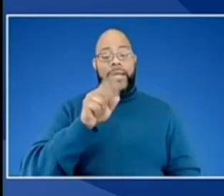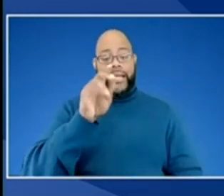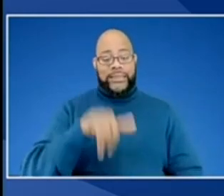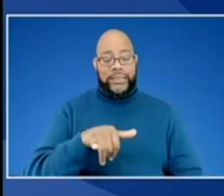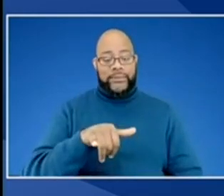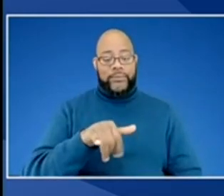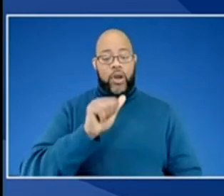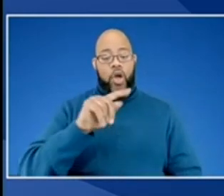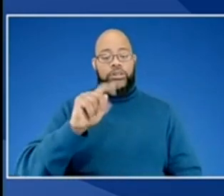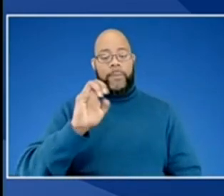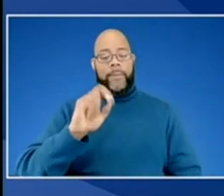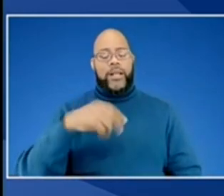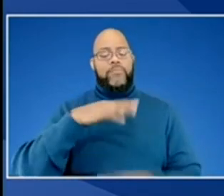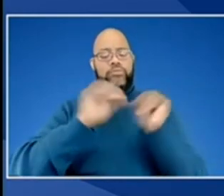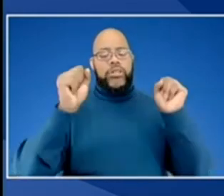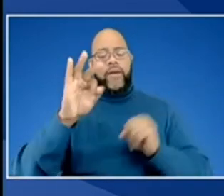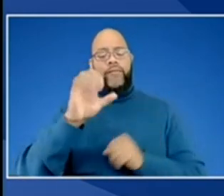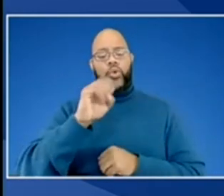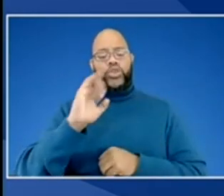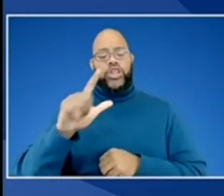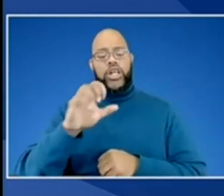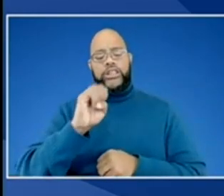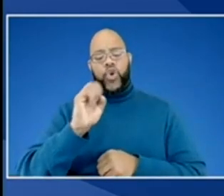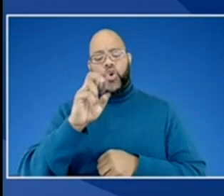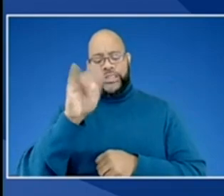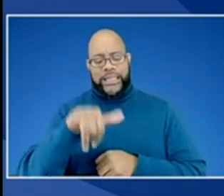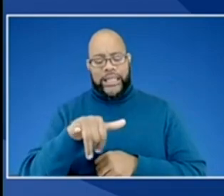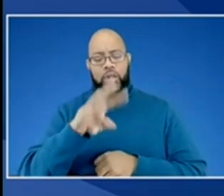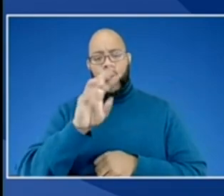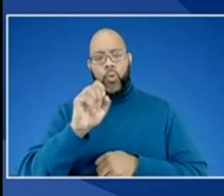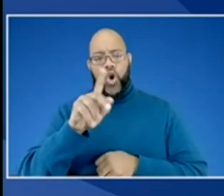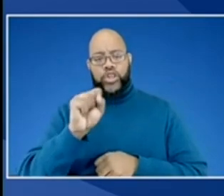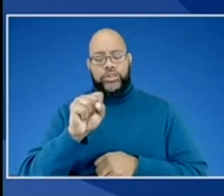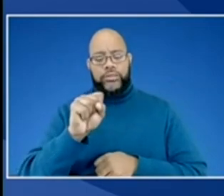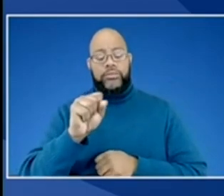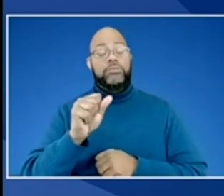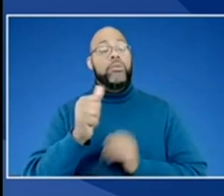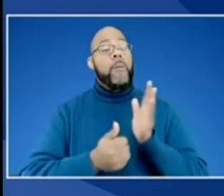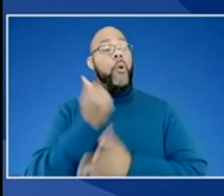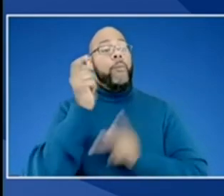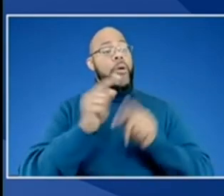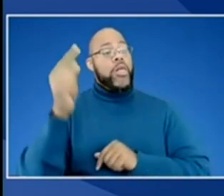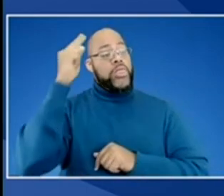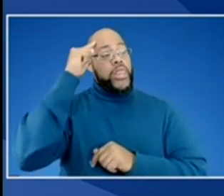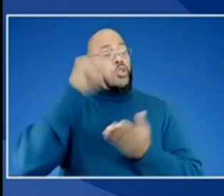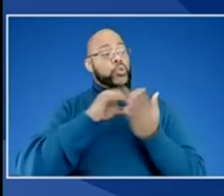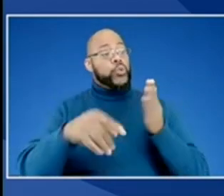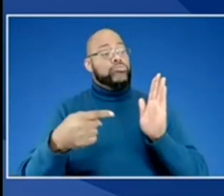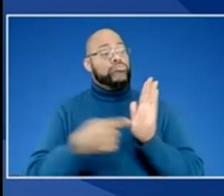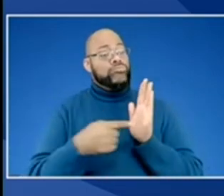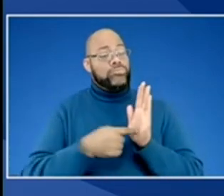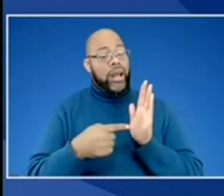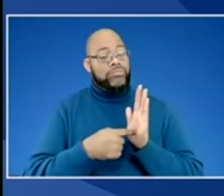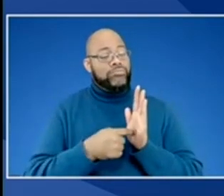I'm President of Social Security Works. You know, most people think of student debt as an issue just concerning young